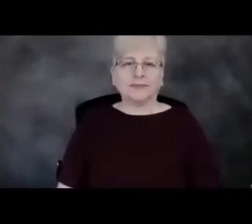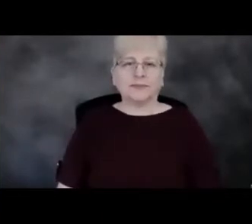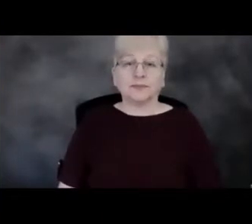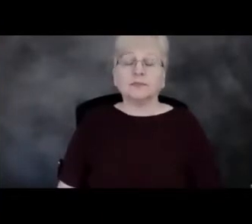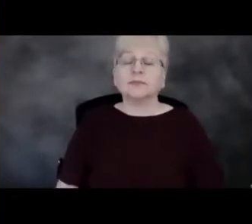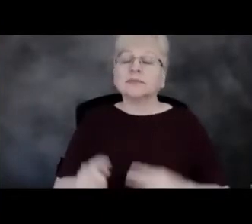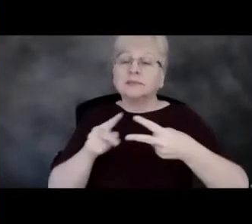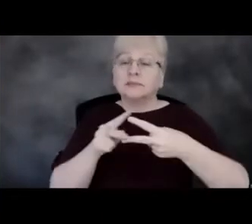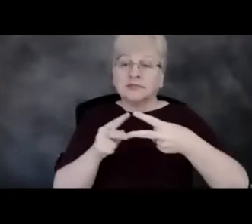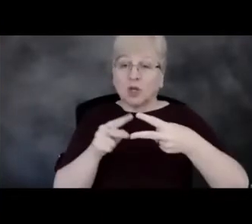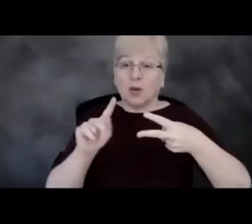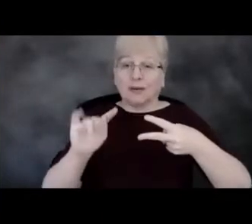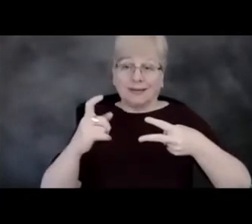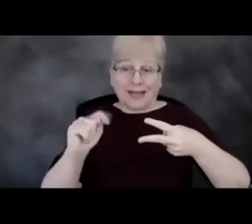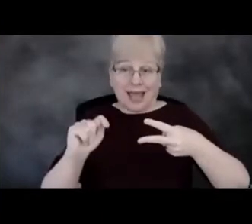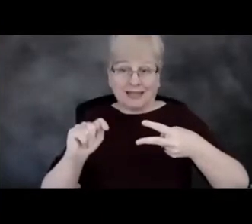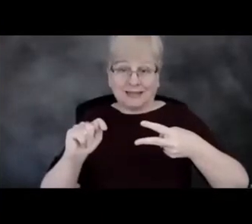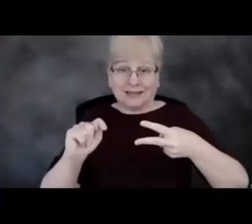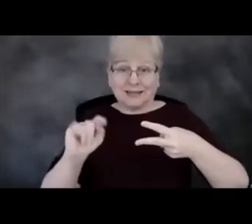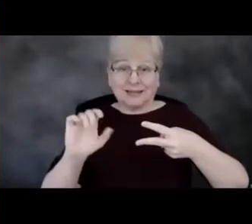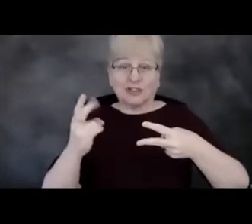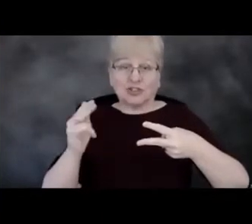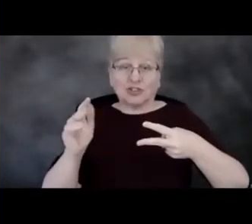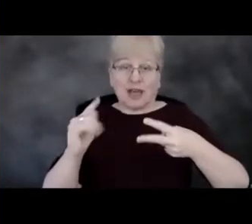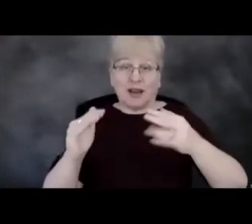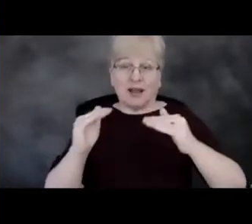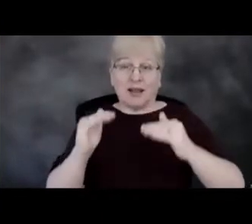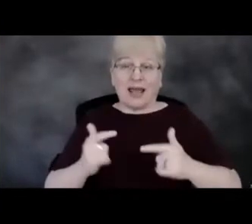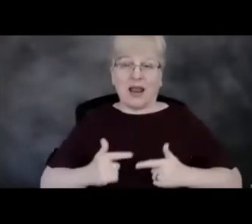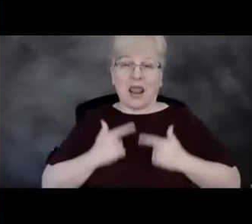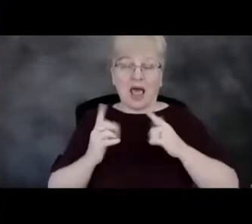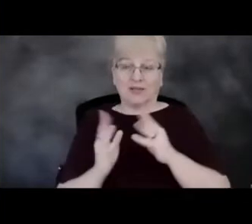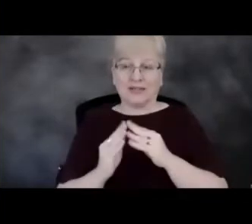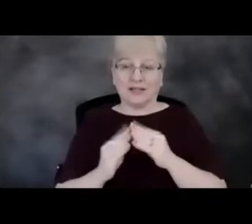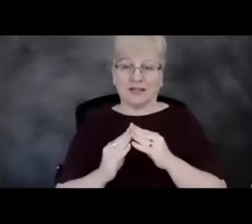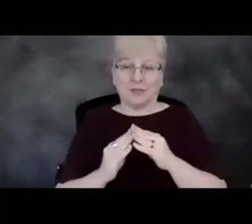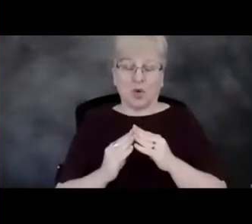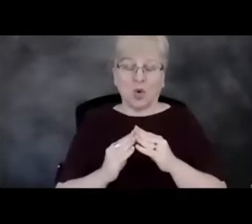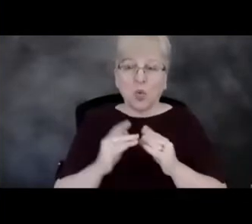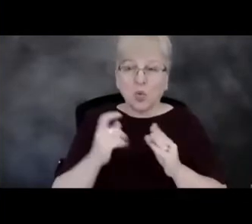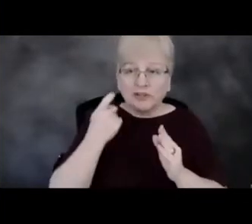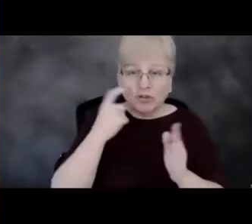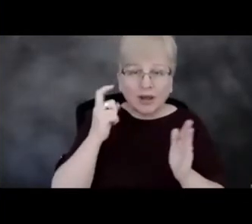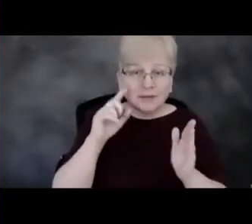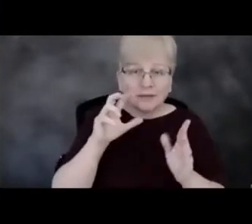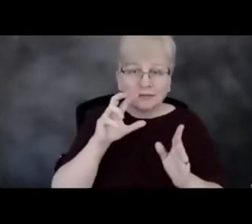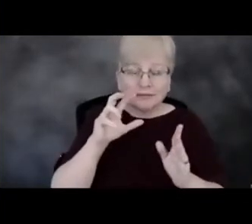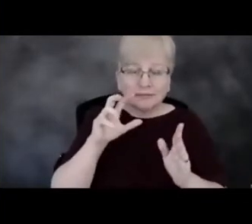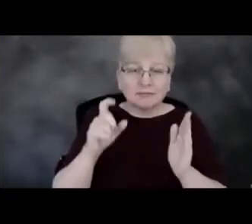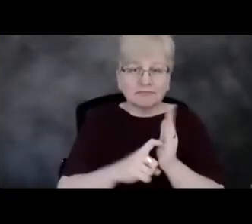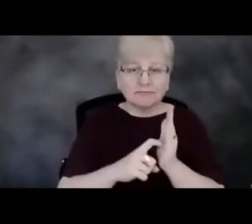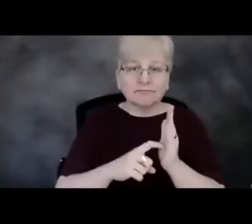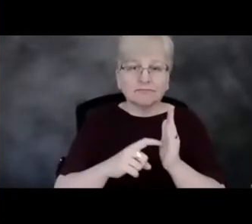16:59:33 We have just discovered a bug in our system. Concerning the east times, setting